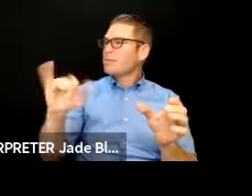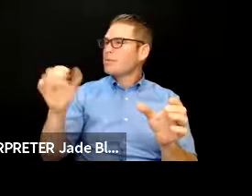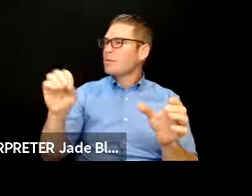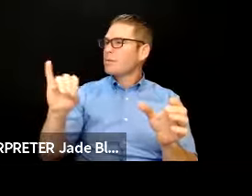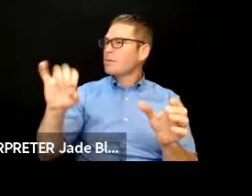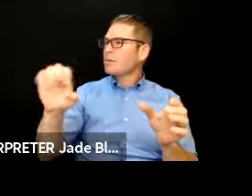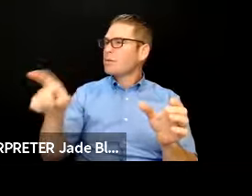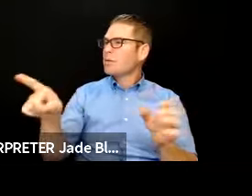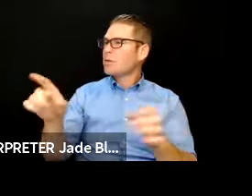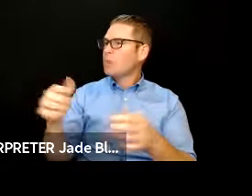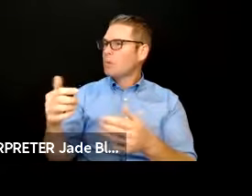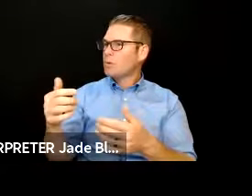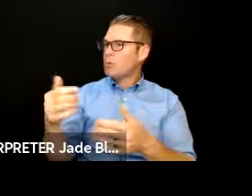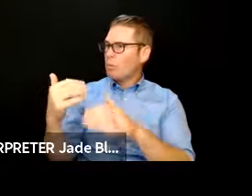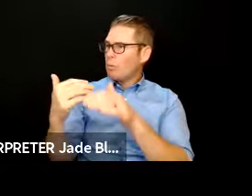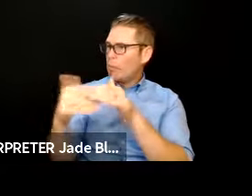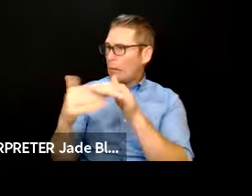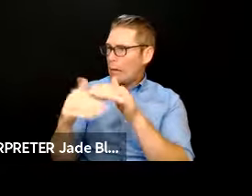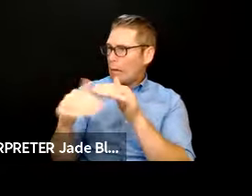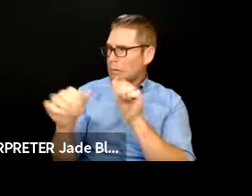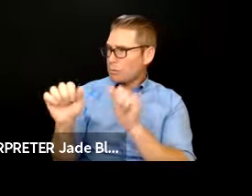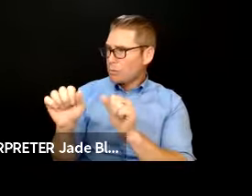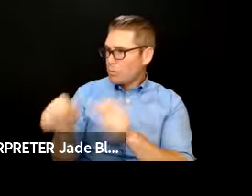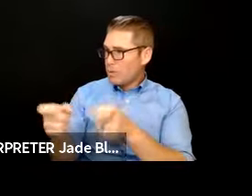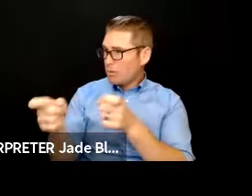There are over a hundred of you in this room right now. But what I want to do place you into different break out rooms